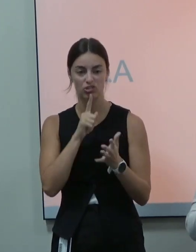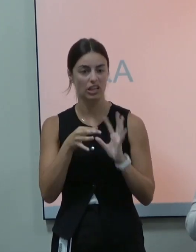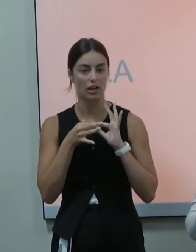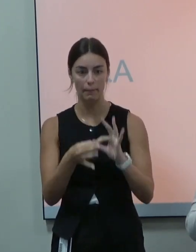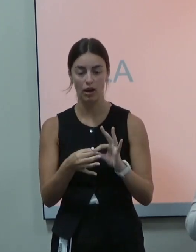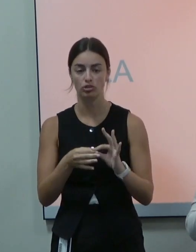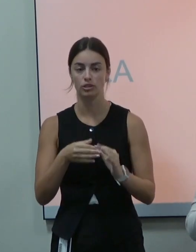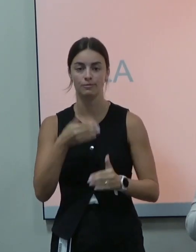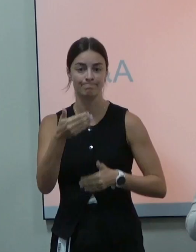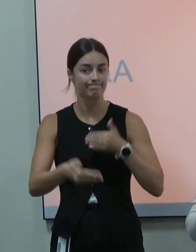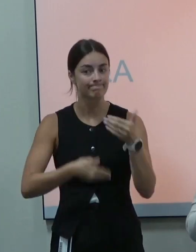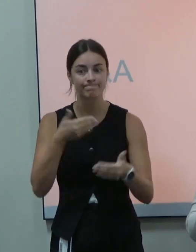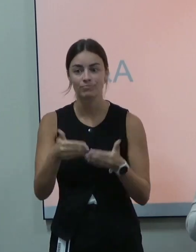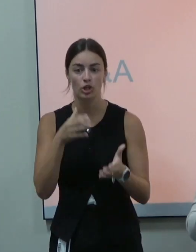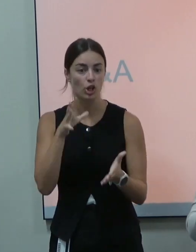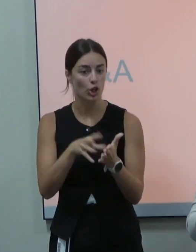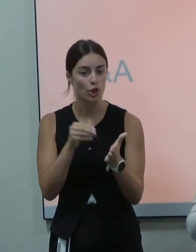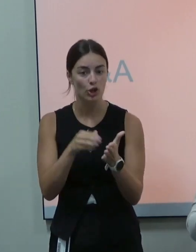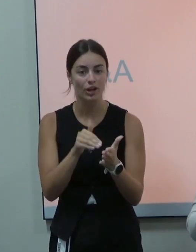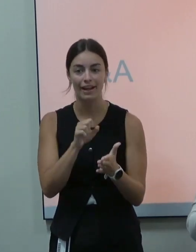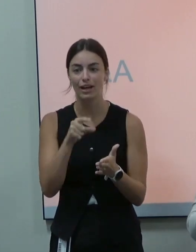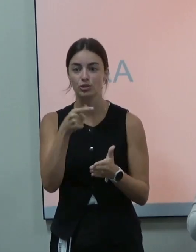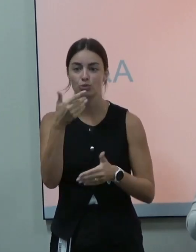and learning as you go. That's the beauty of it.